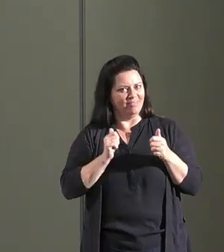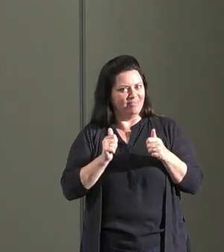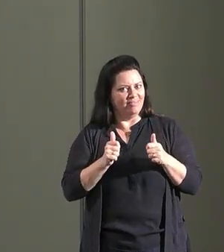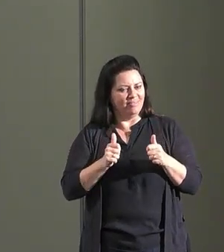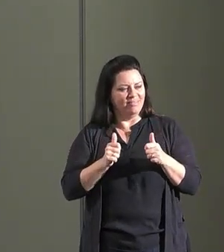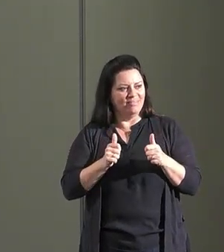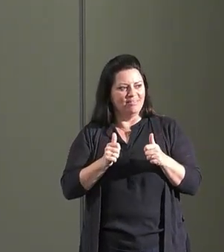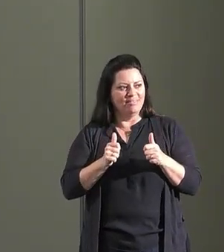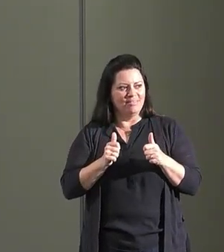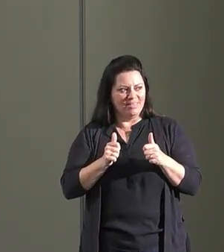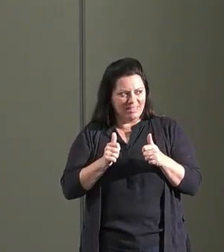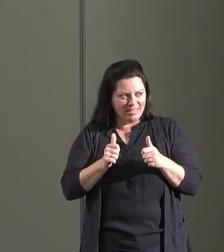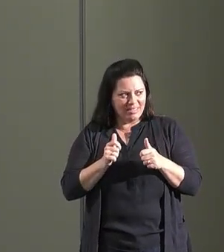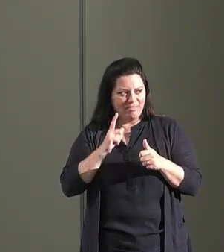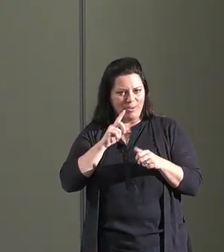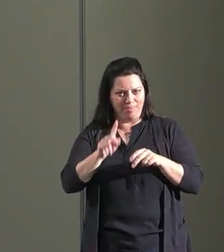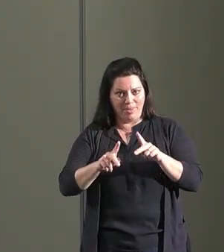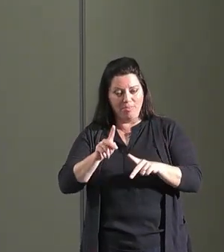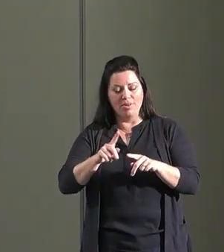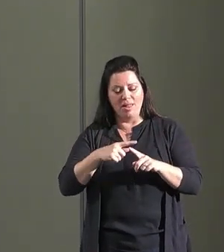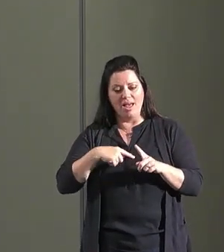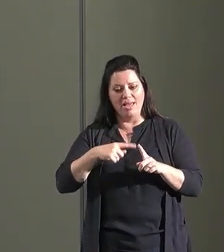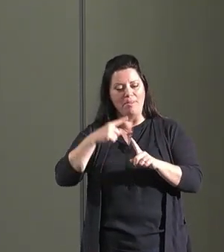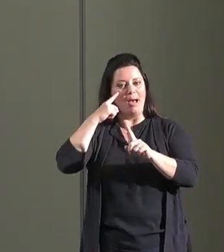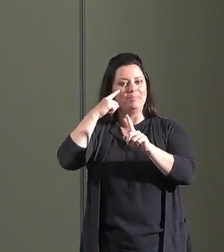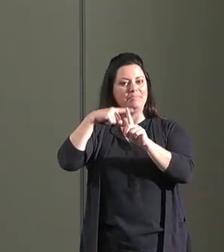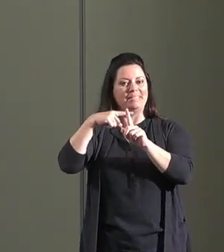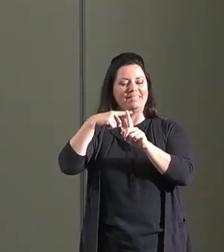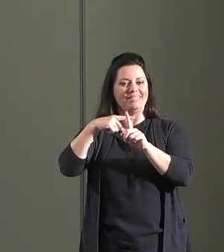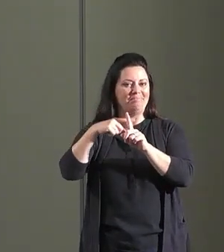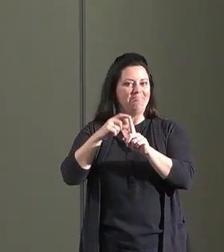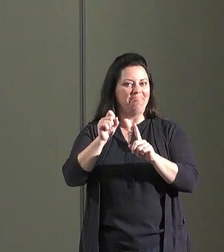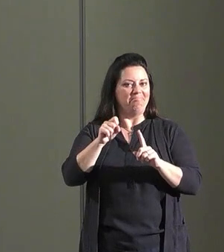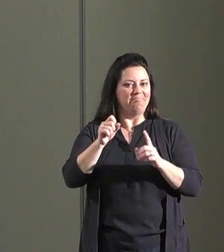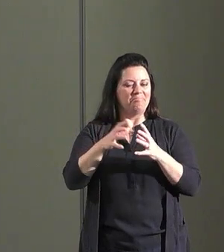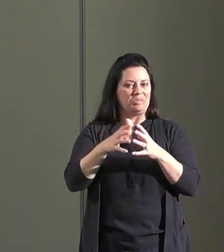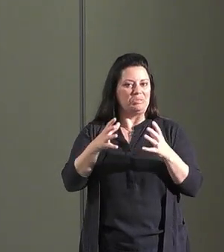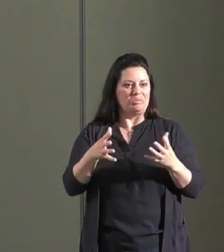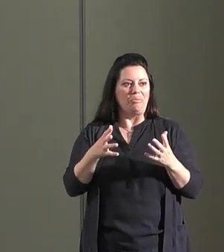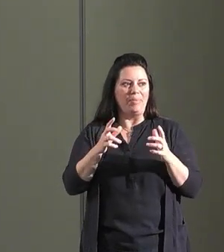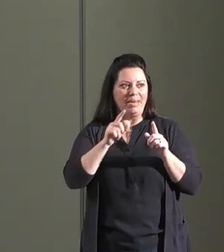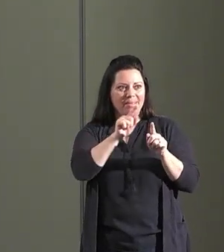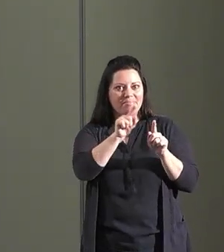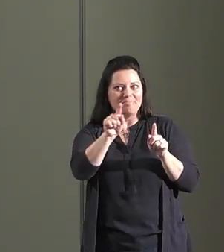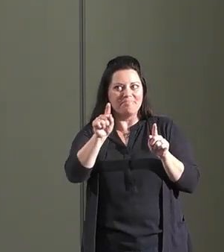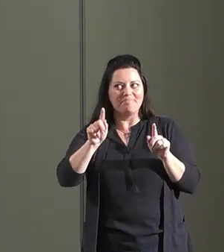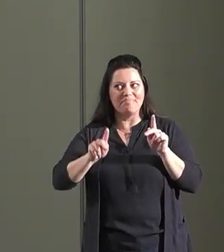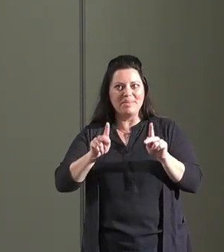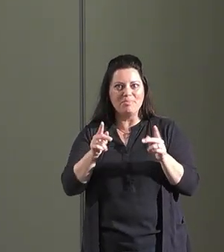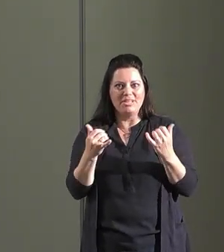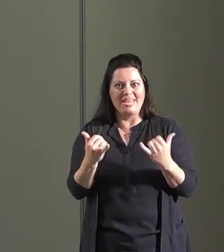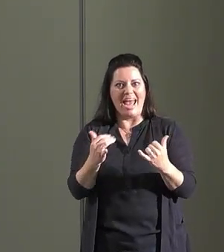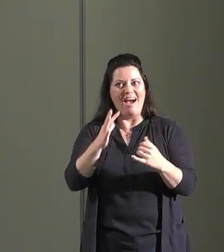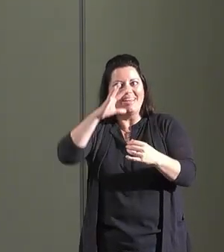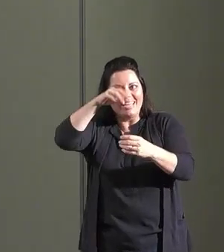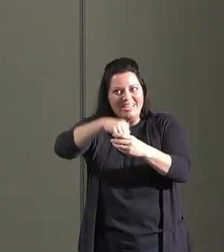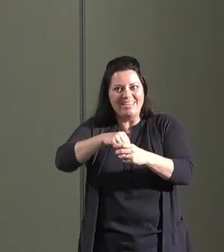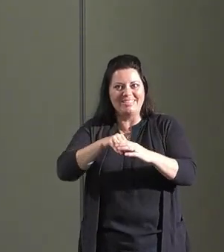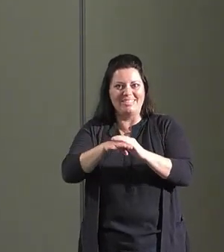the people space. I'm optimistic there are many people here now doing accessibility work. Even